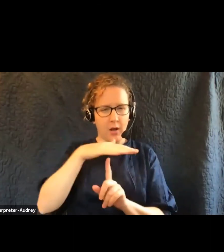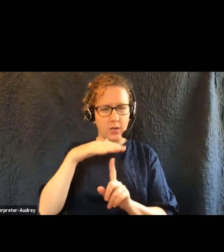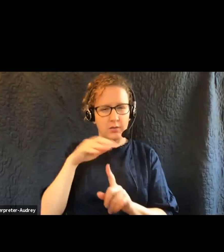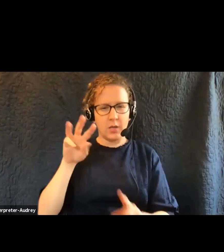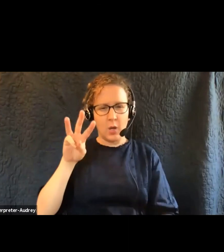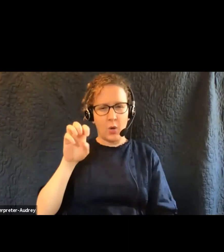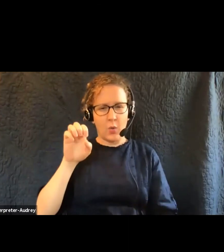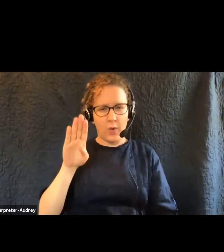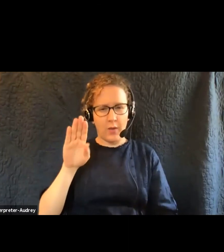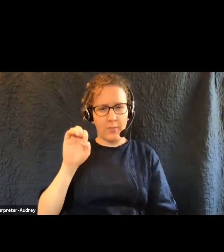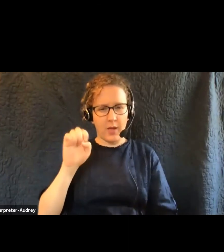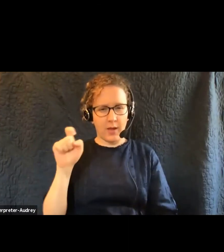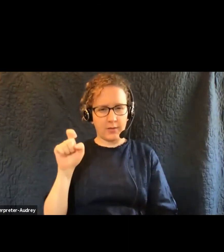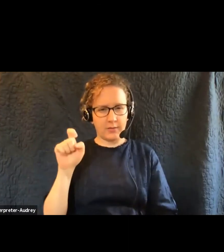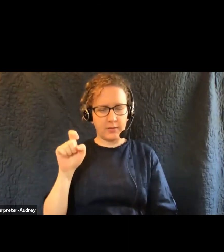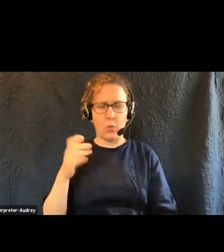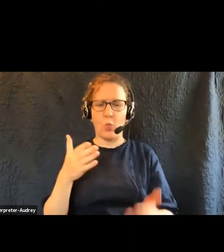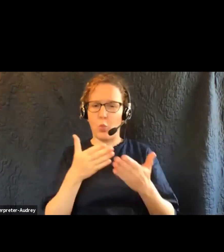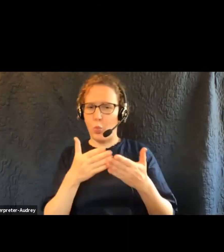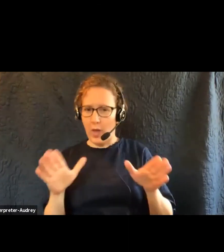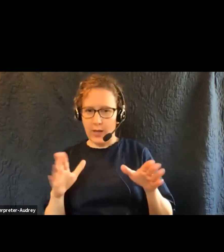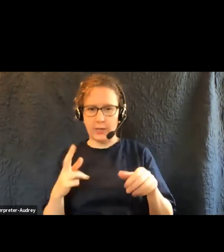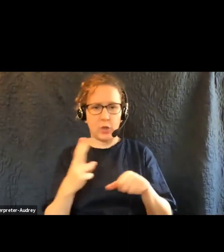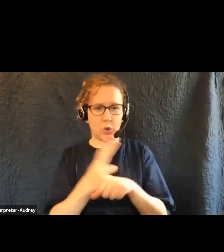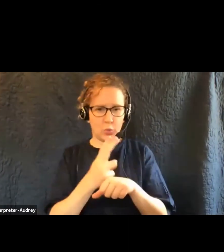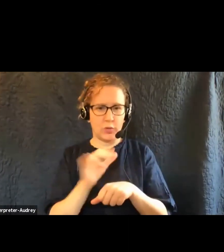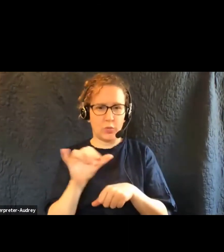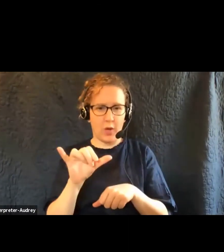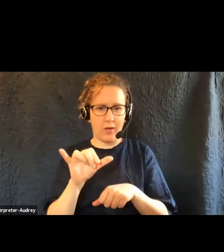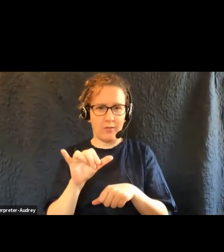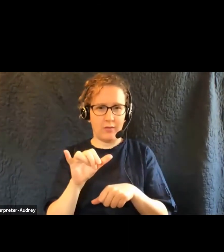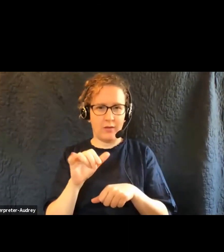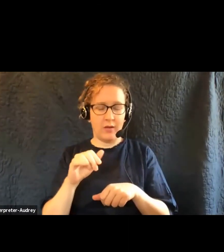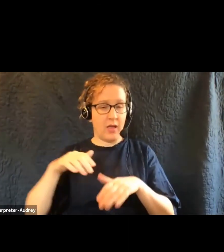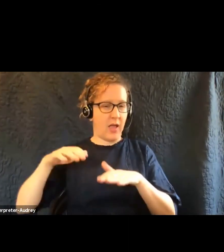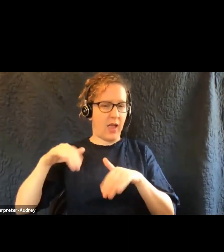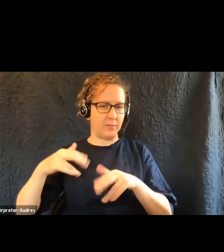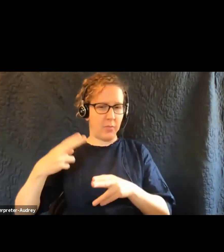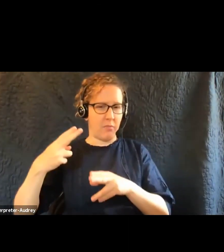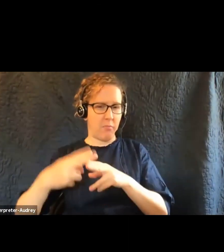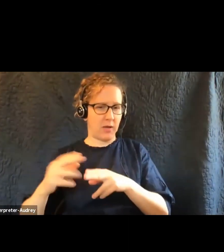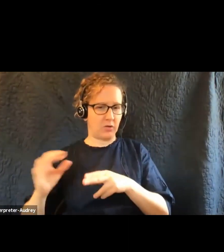widely used, as well. I know it hasn't quite been mentioned yet here.